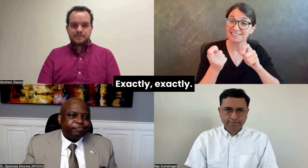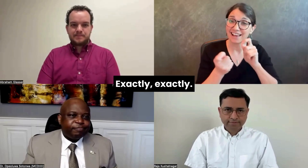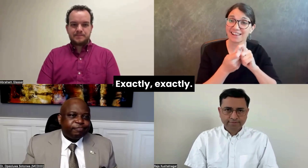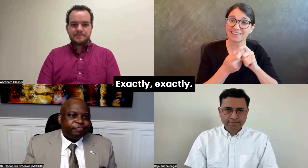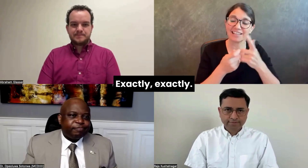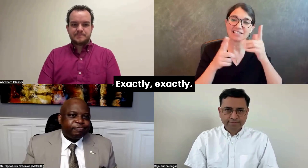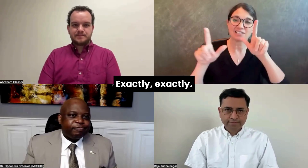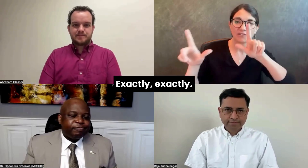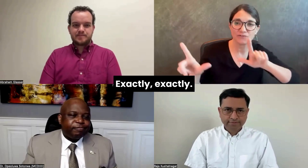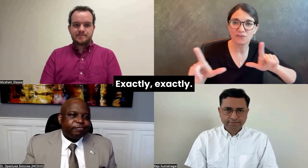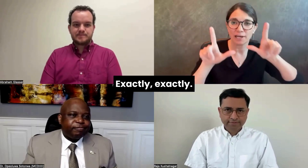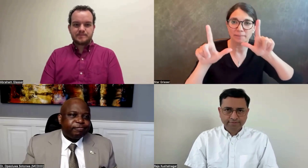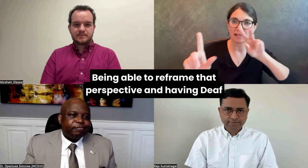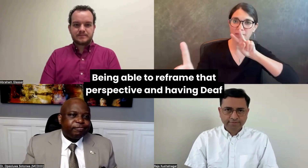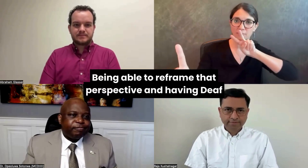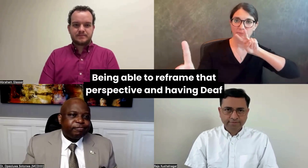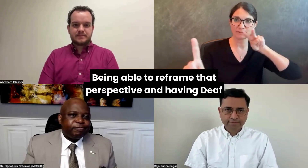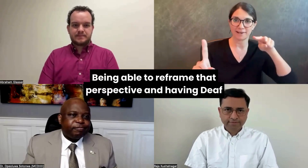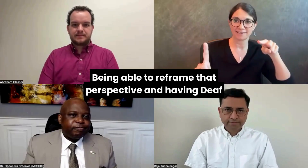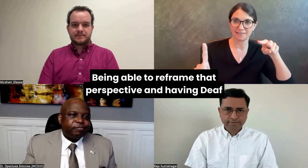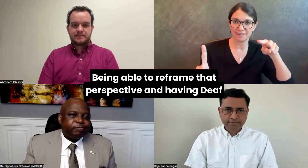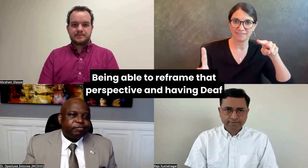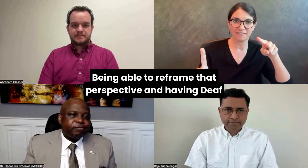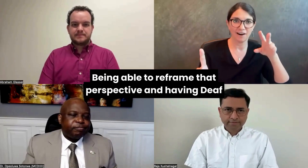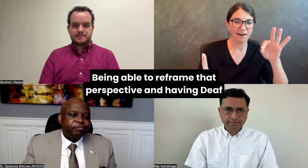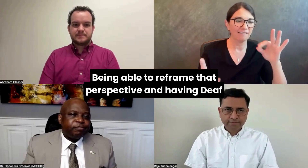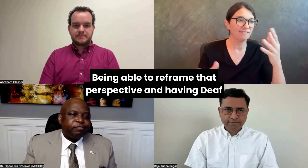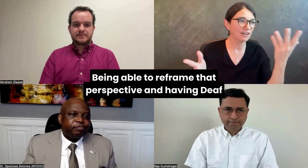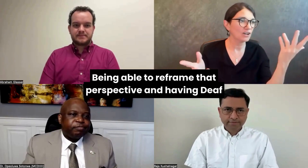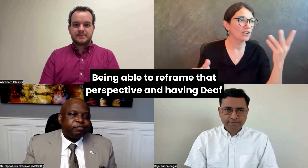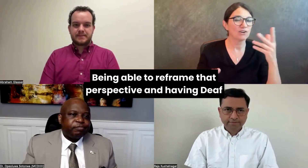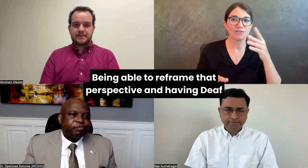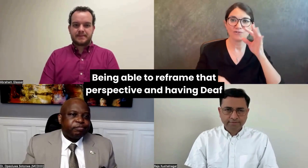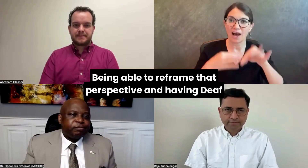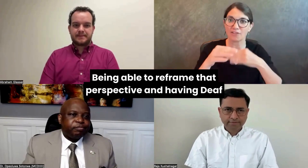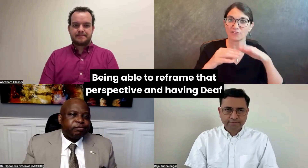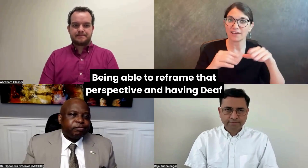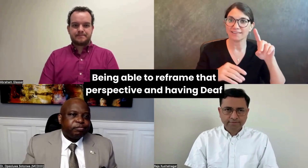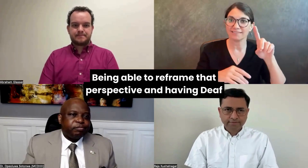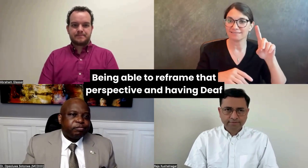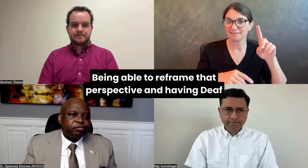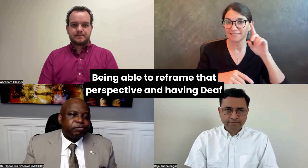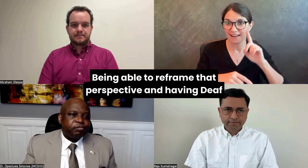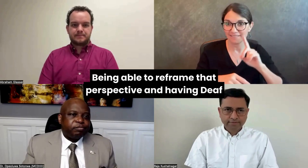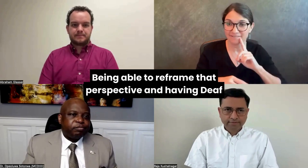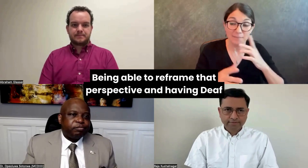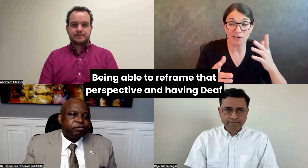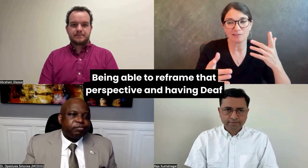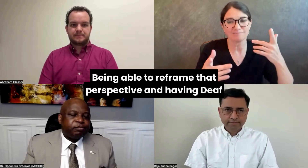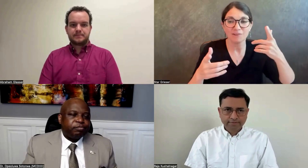Being able to reframe that perspective and having Deaf or at least